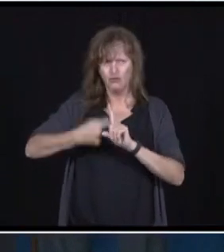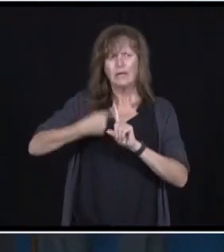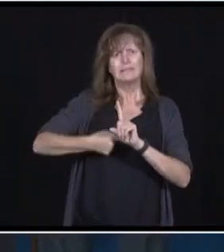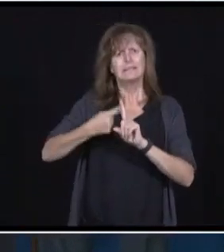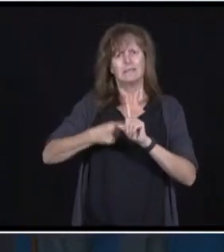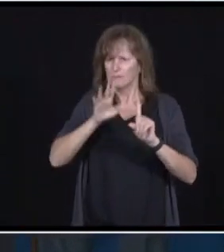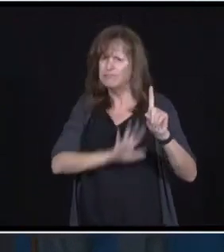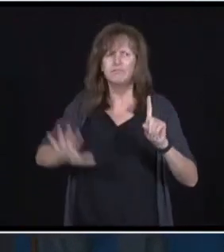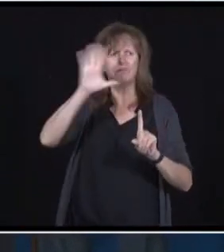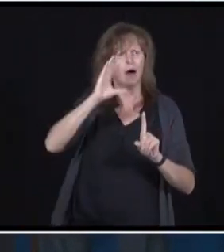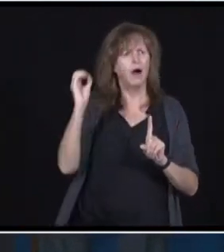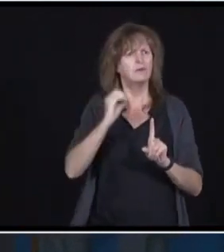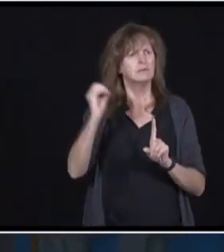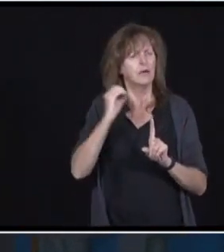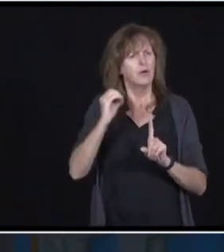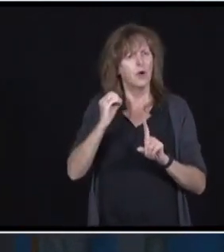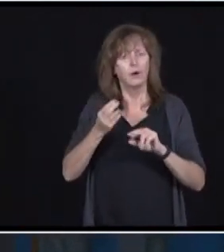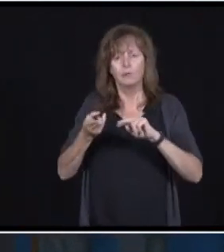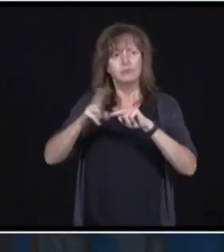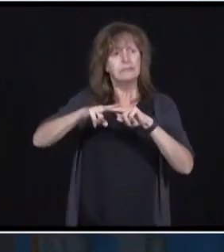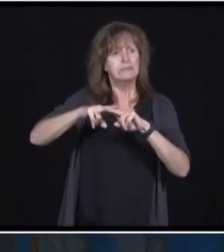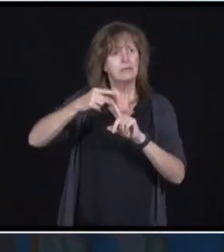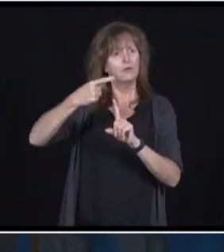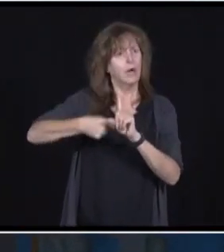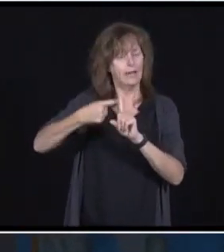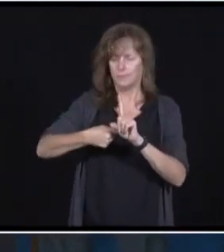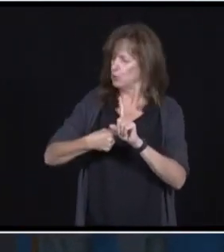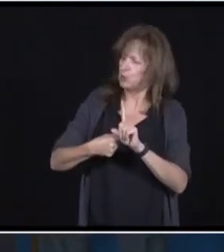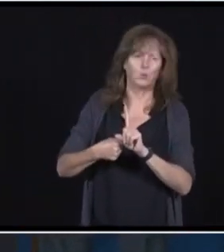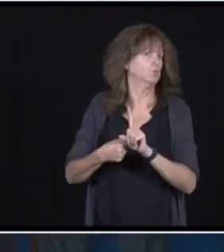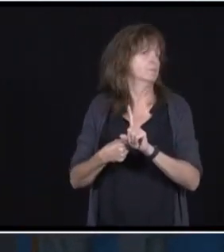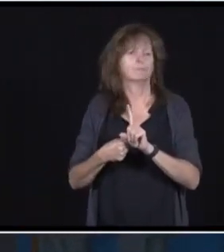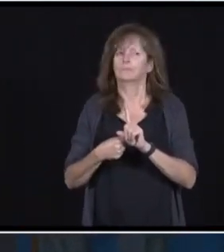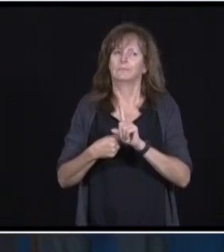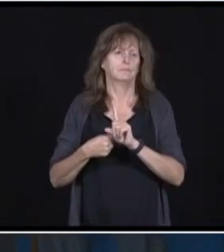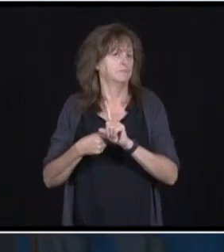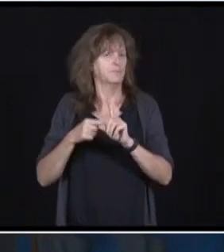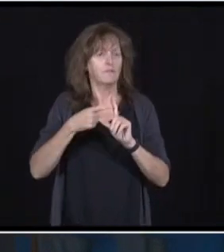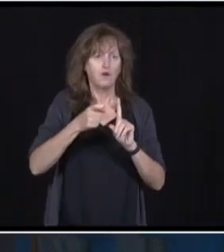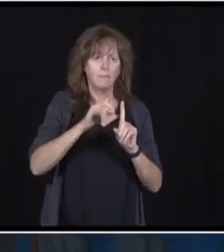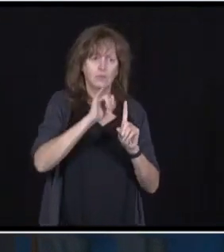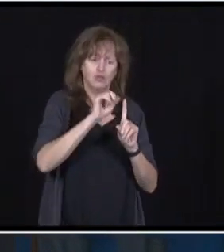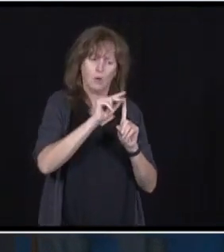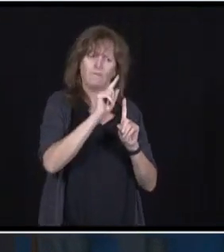For the vast majority of the 1.7 million renters across the province, this means your rent will not increase.